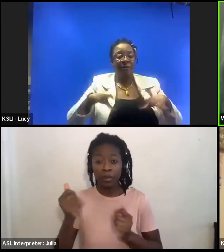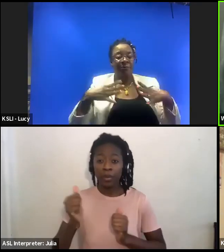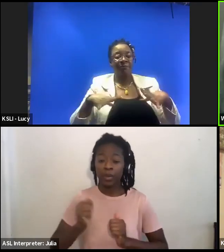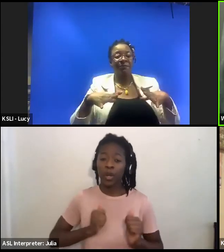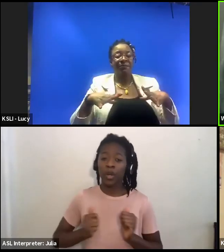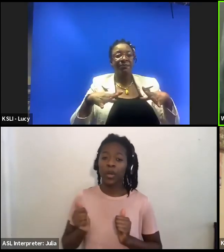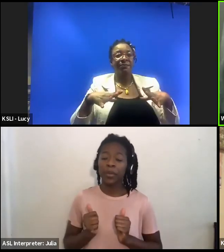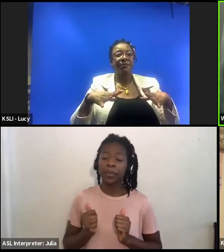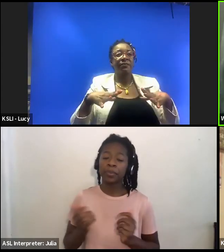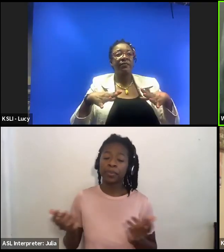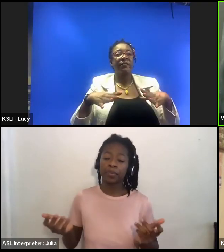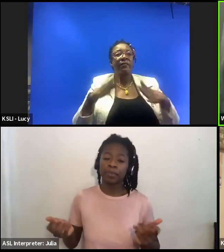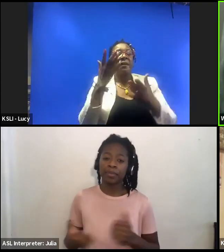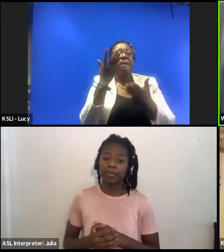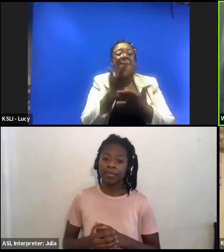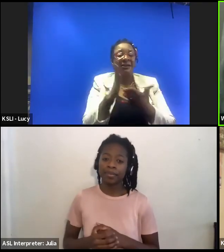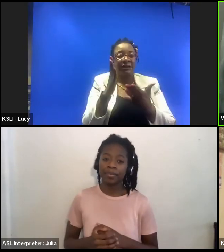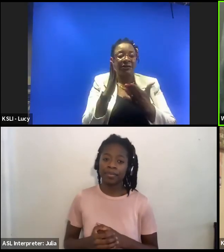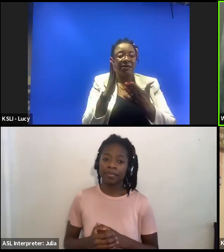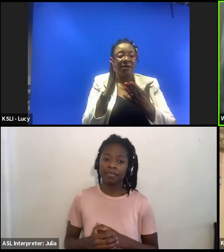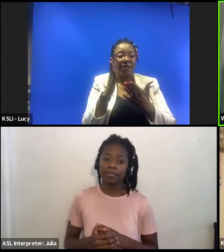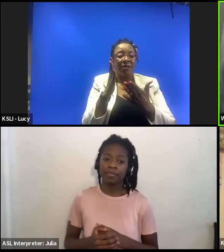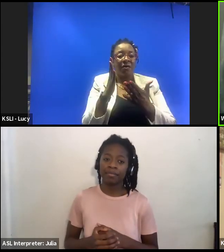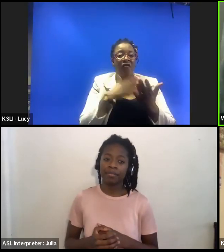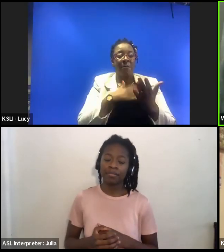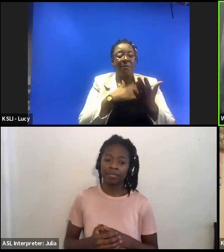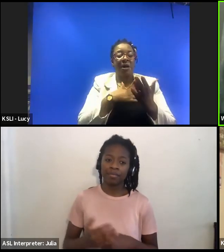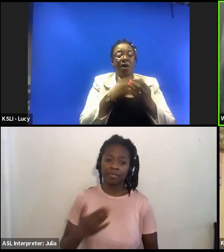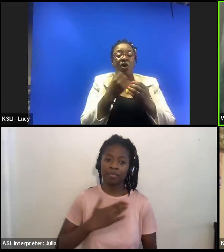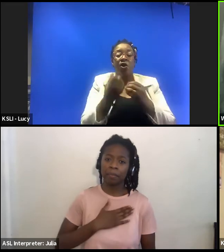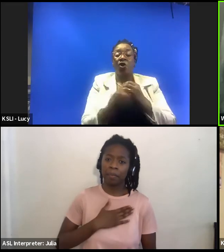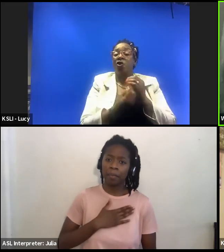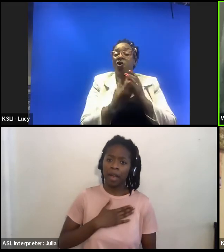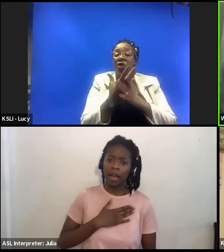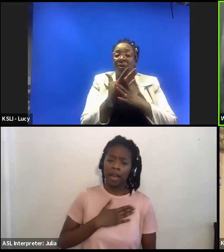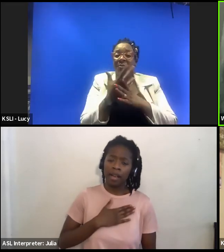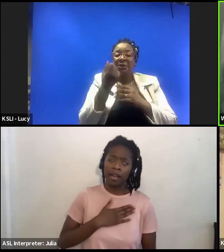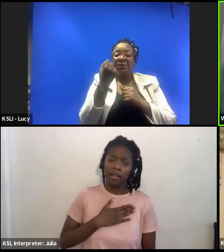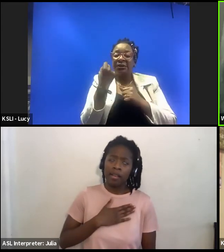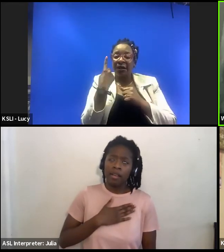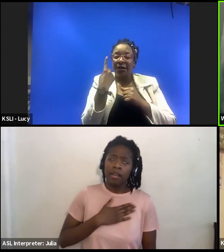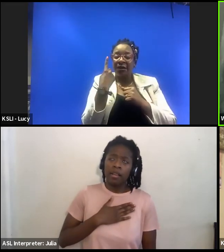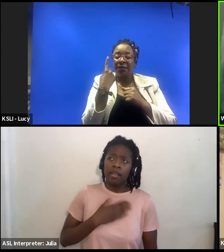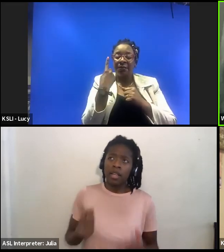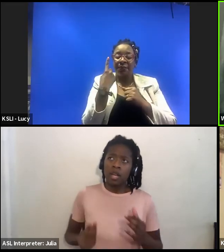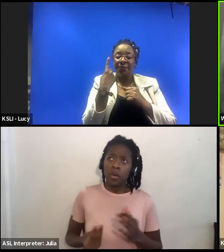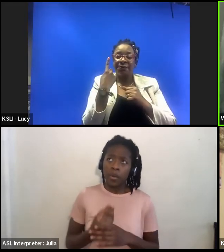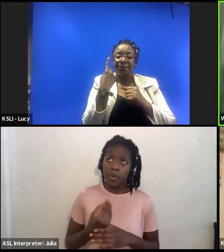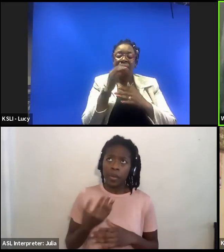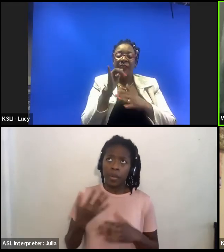And part of my growth is understanding that it wasn't about...